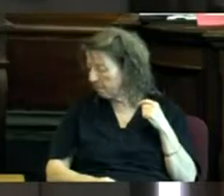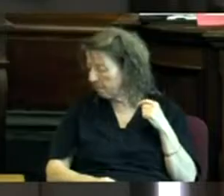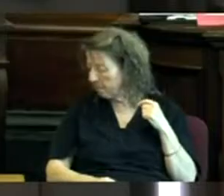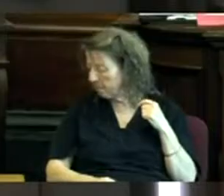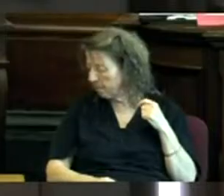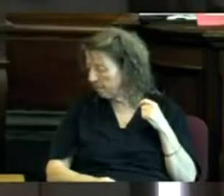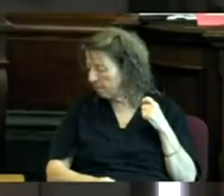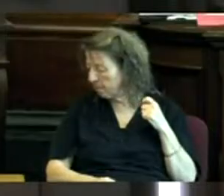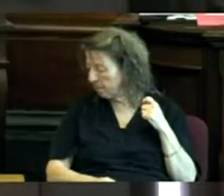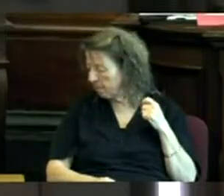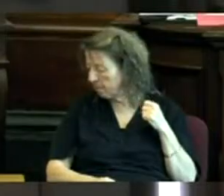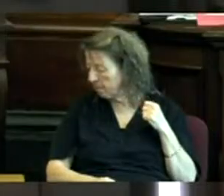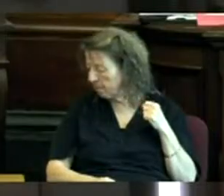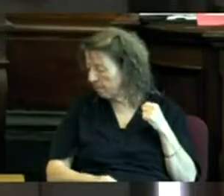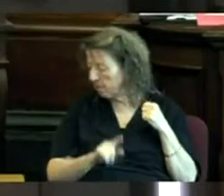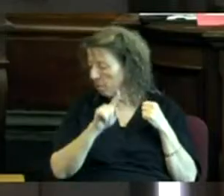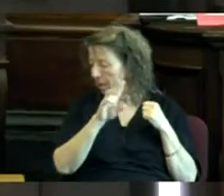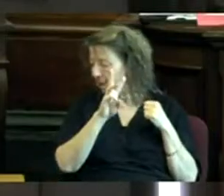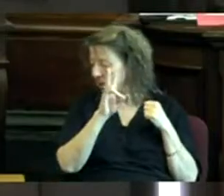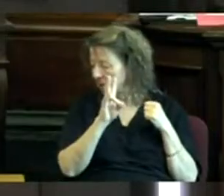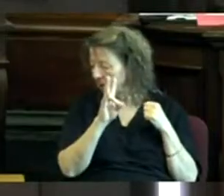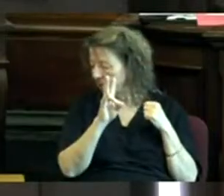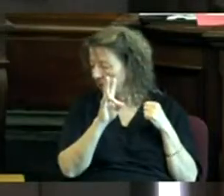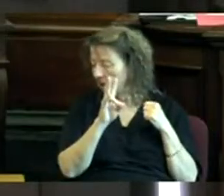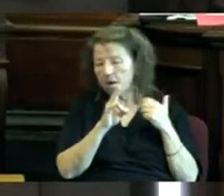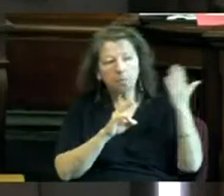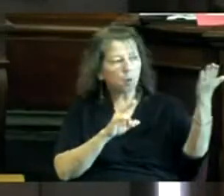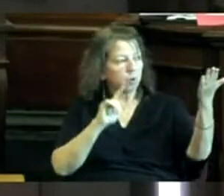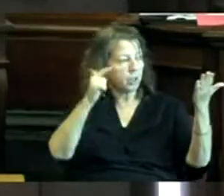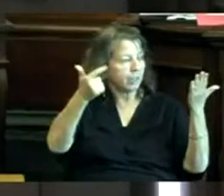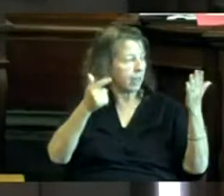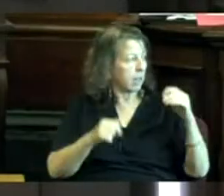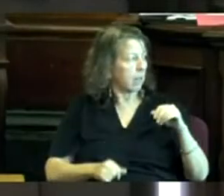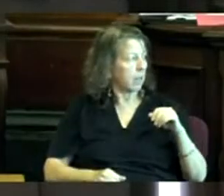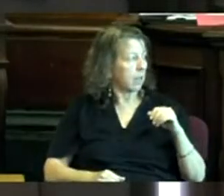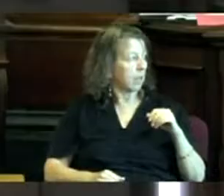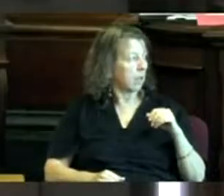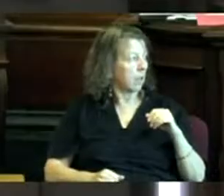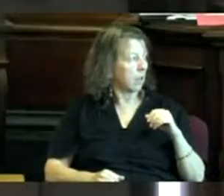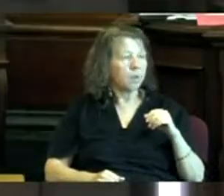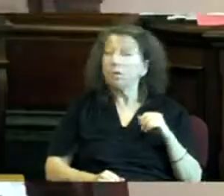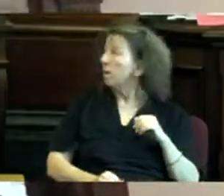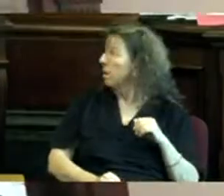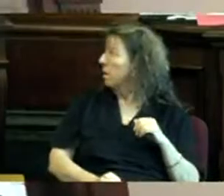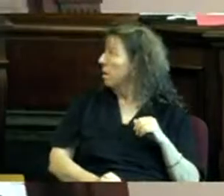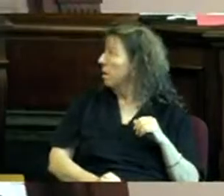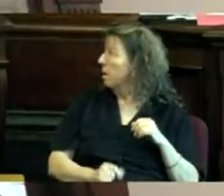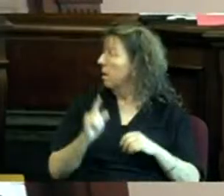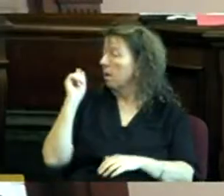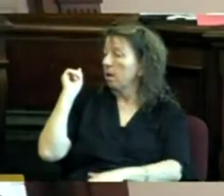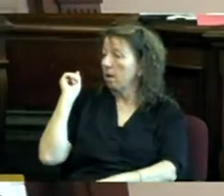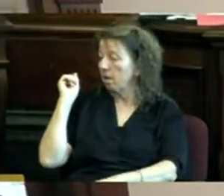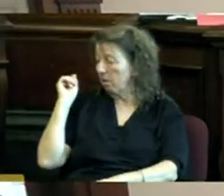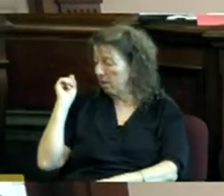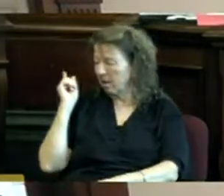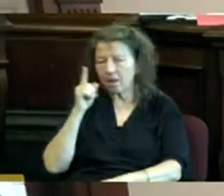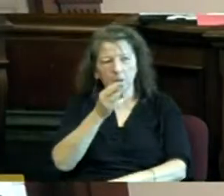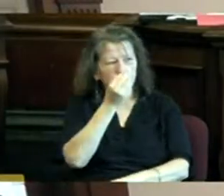comfortable with moving forward with their participation in the moving and the voting. So 167